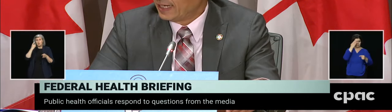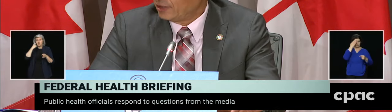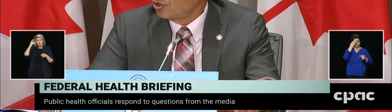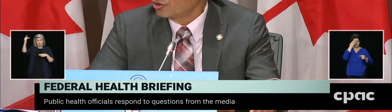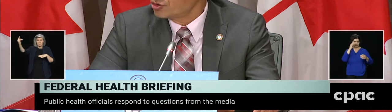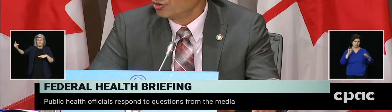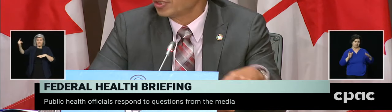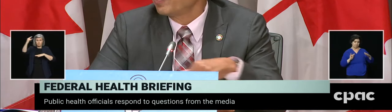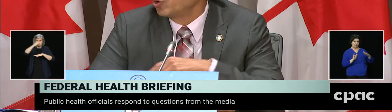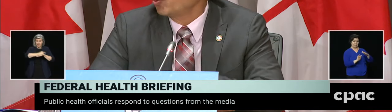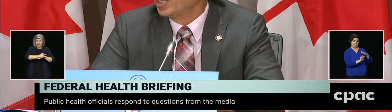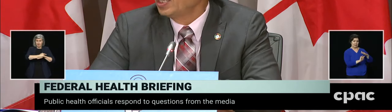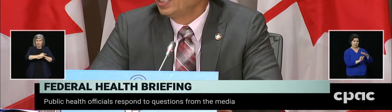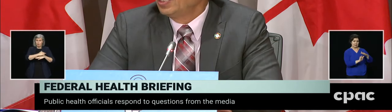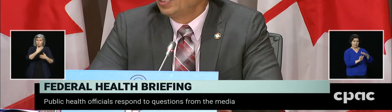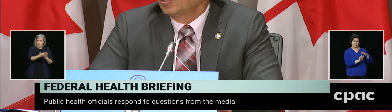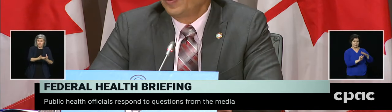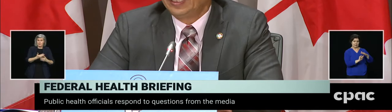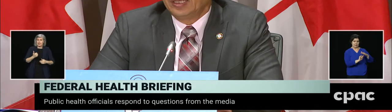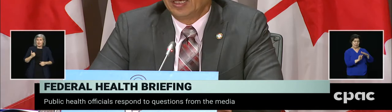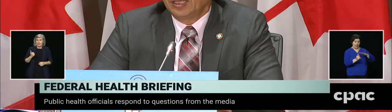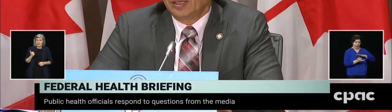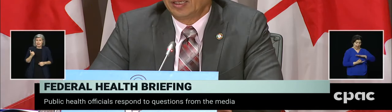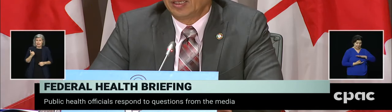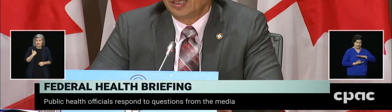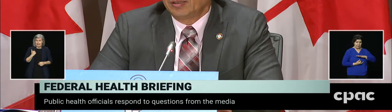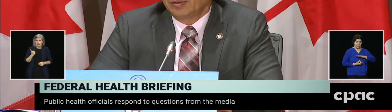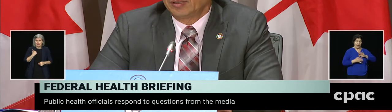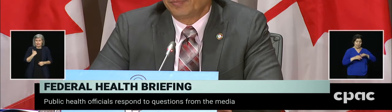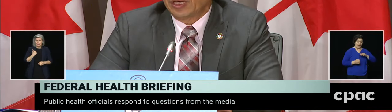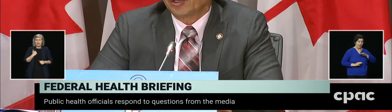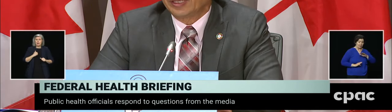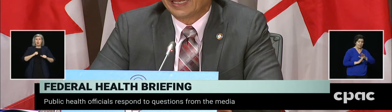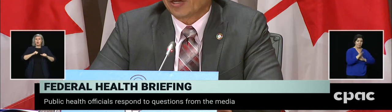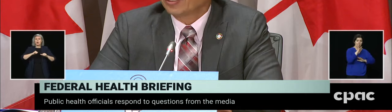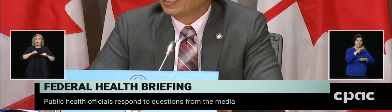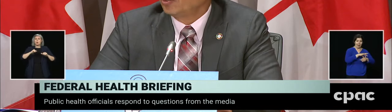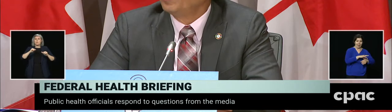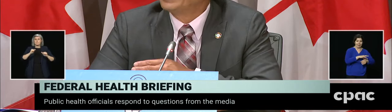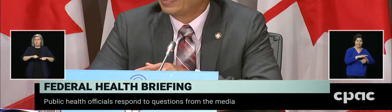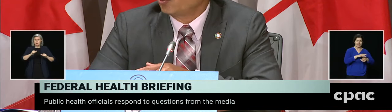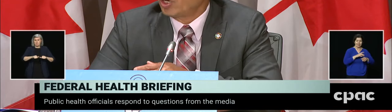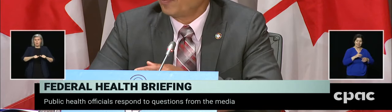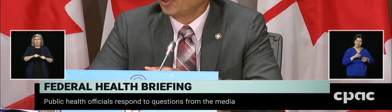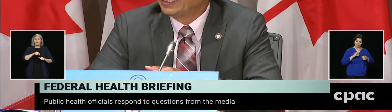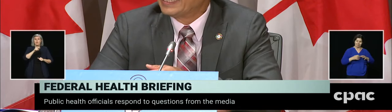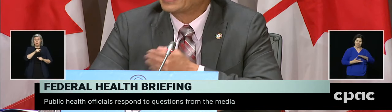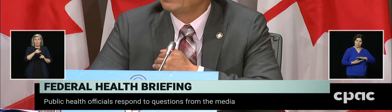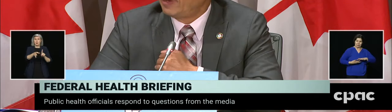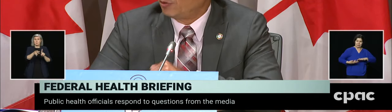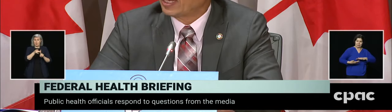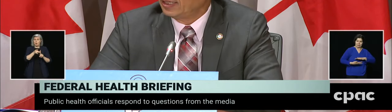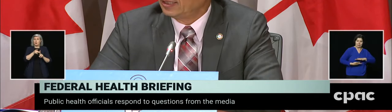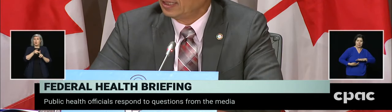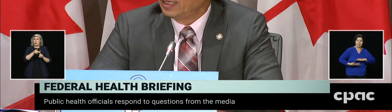INDIVIDUAL COMING TO CANADA, WE KNOW THAT THE INCUBATION PERIOD